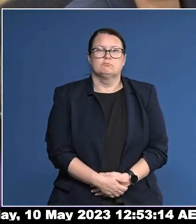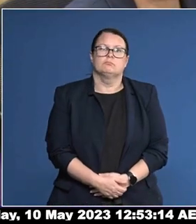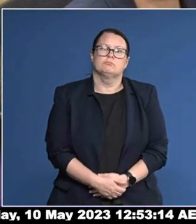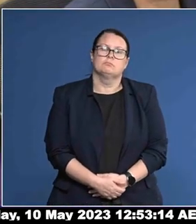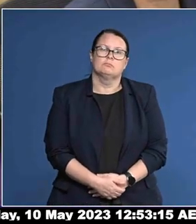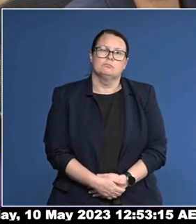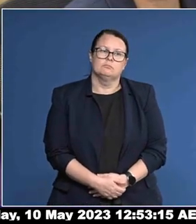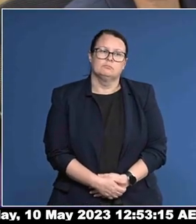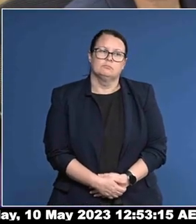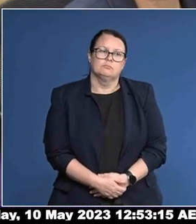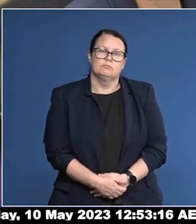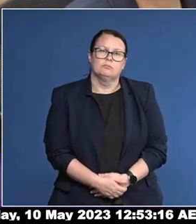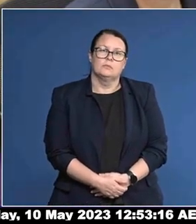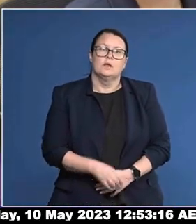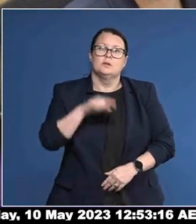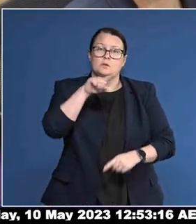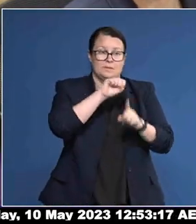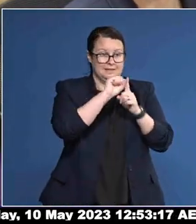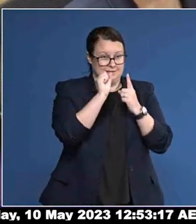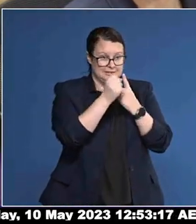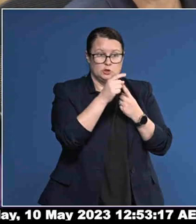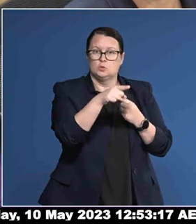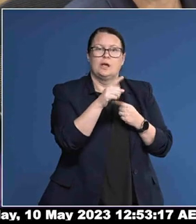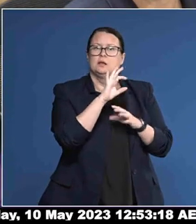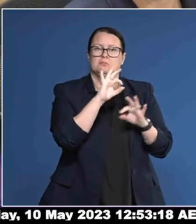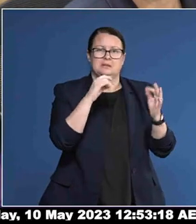matter was reported to Child Safety. You agree with that? MR CLARK: Yeah, that's correct.